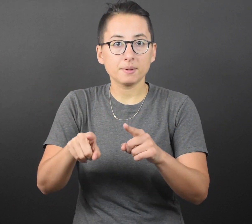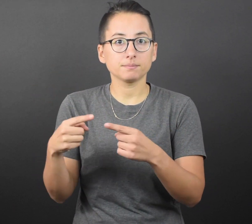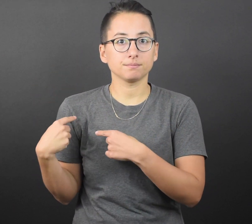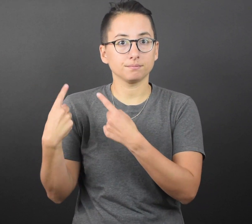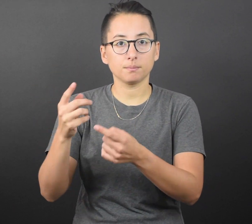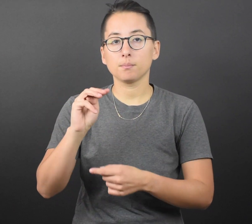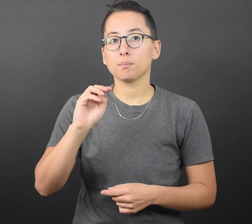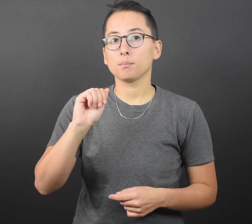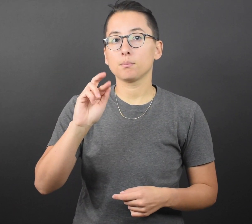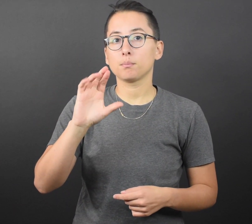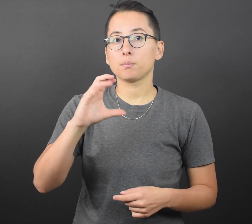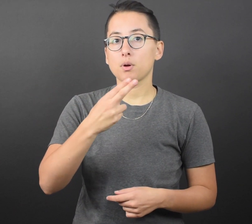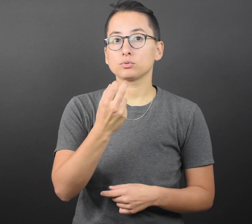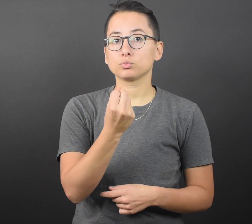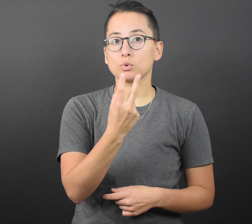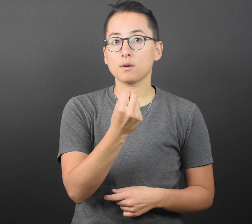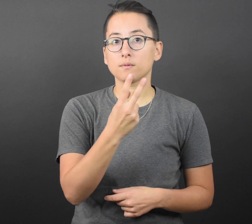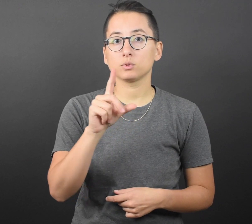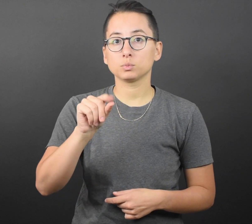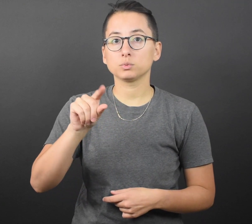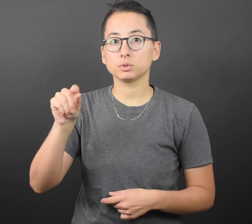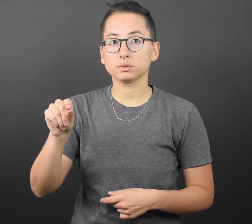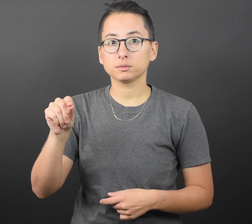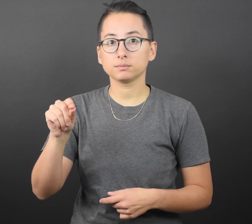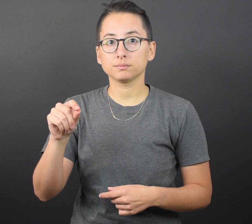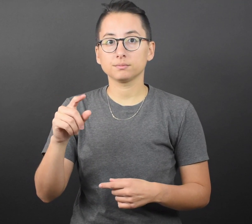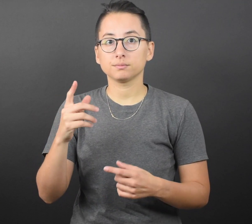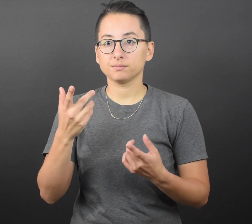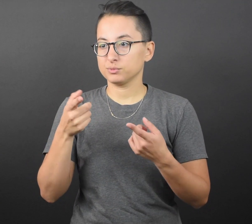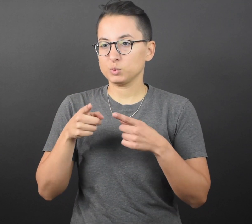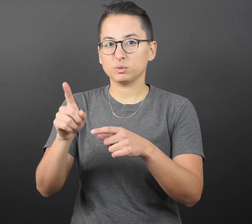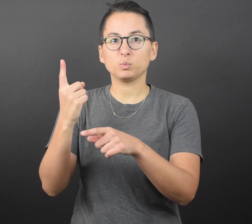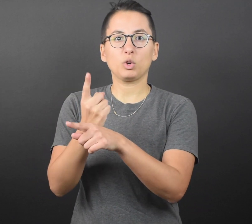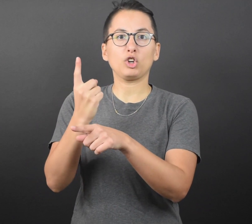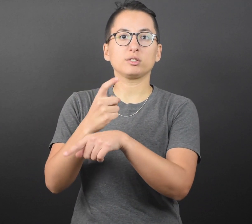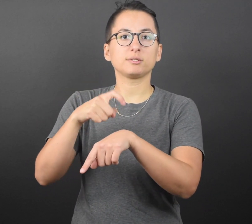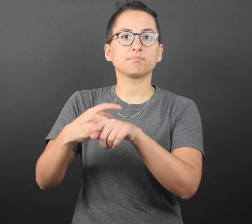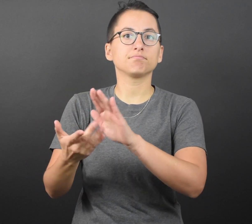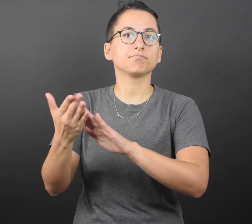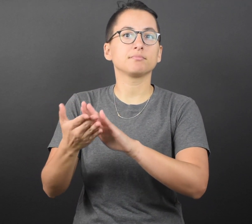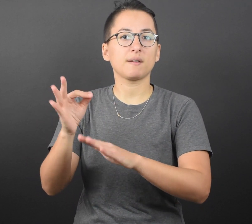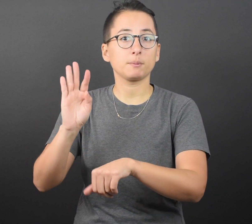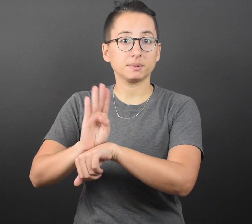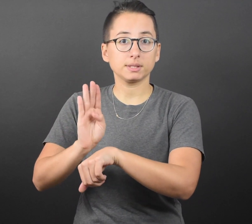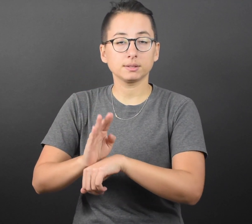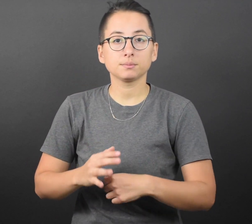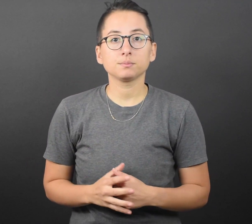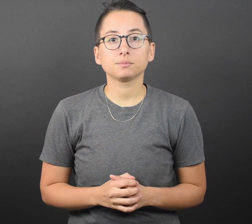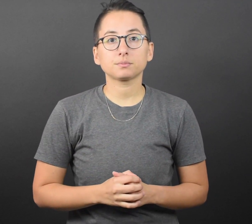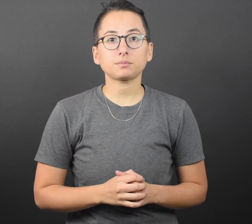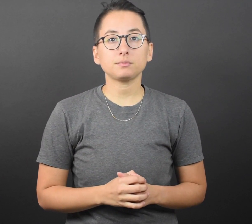payroll expenses, rent, mortgage payments, utility bills and other similar expenses that occur or